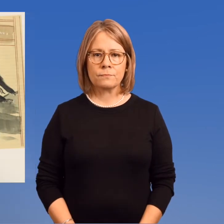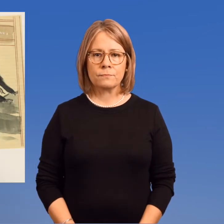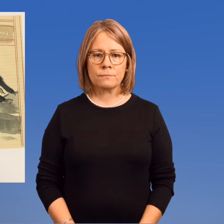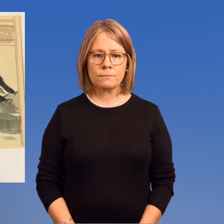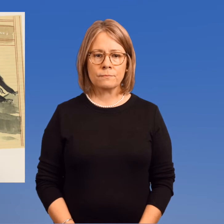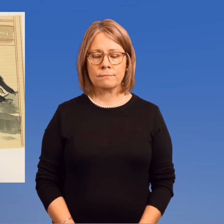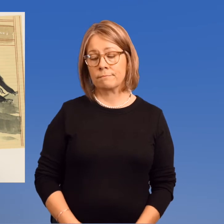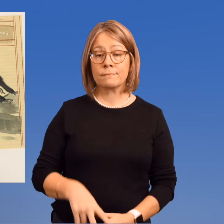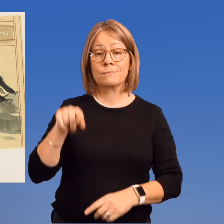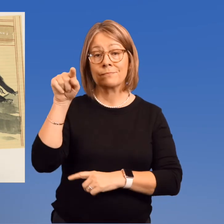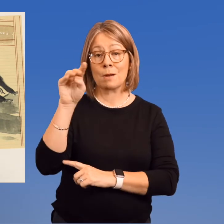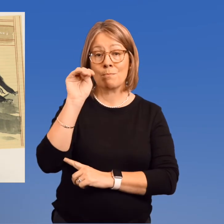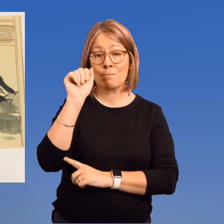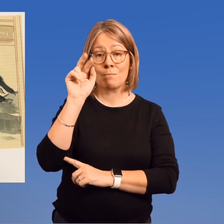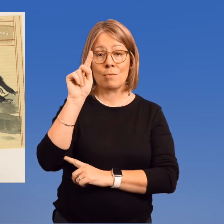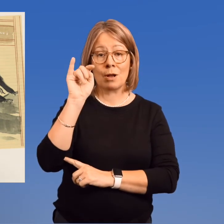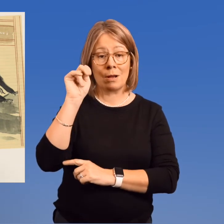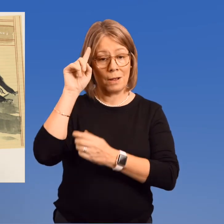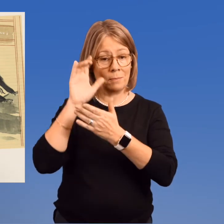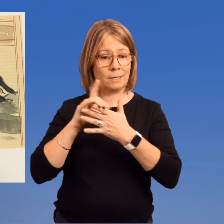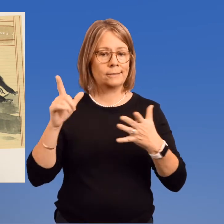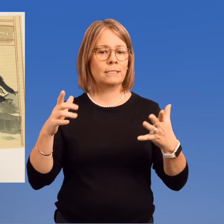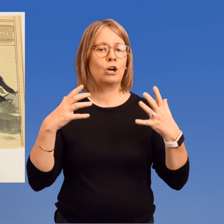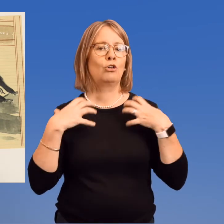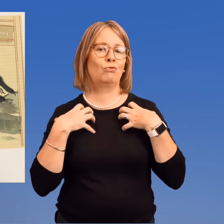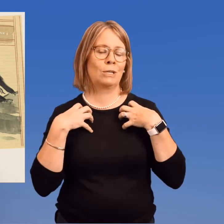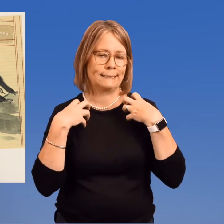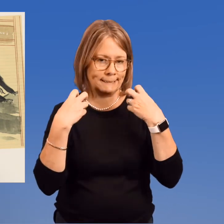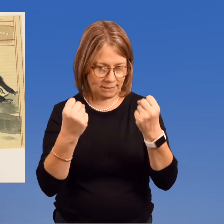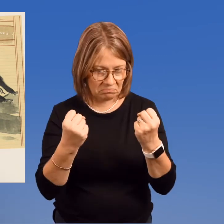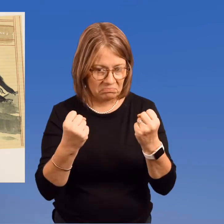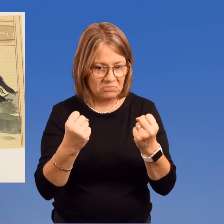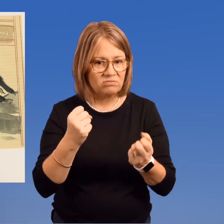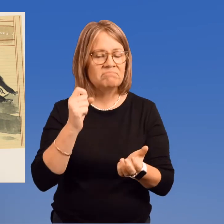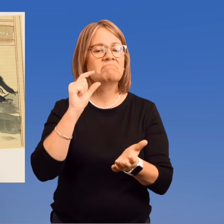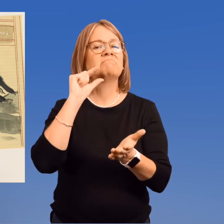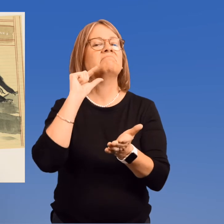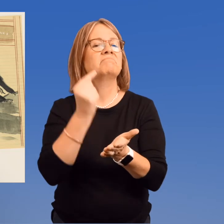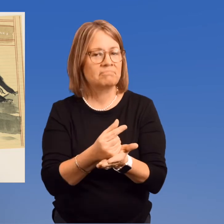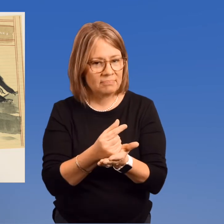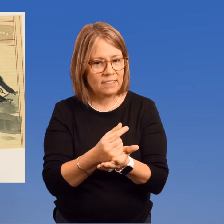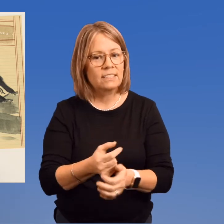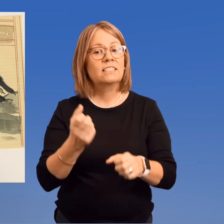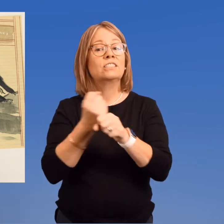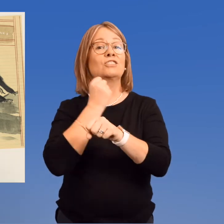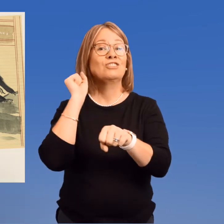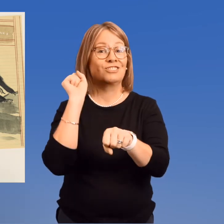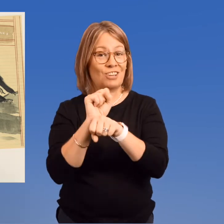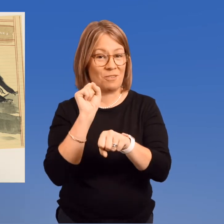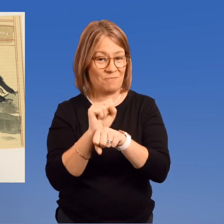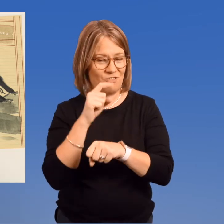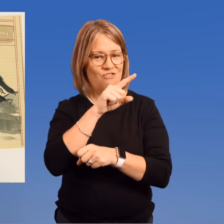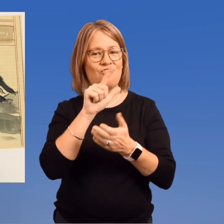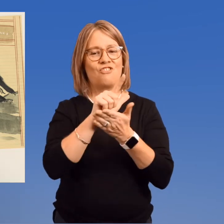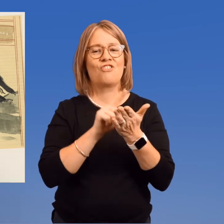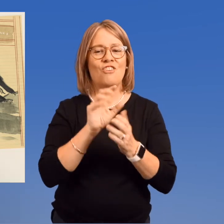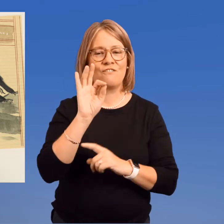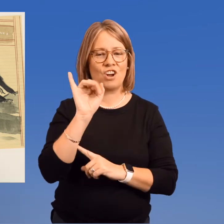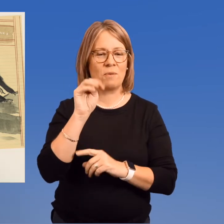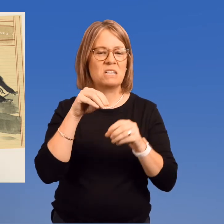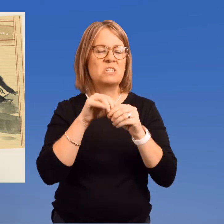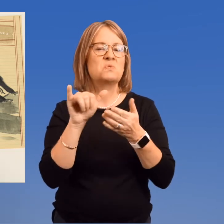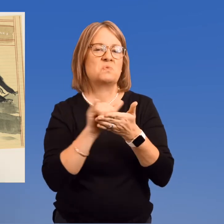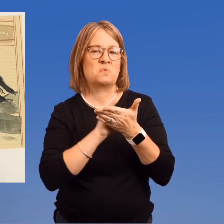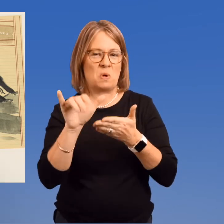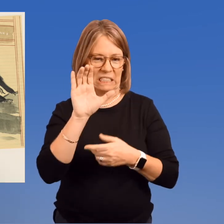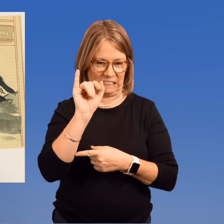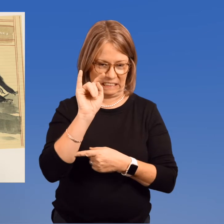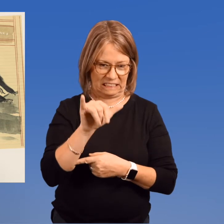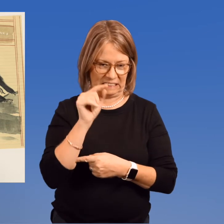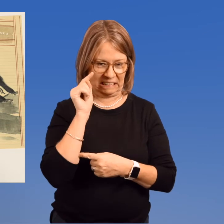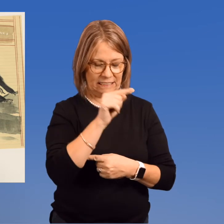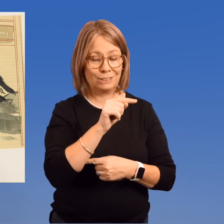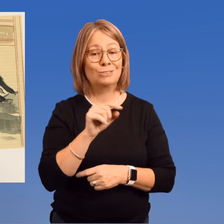Martin recovered, graduated, and got a job at a law firm in New York City